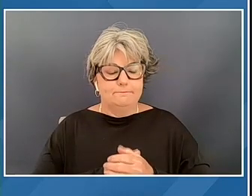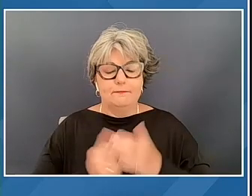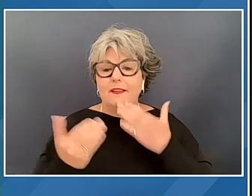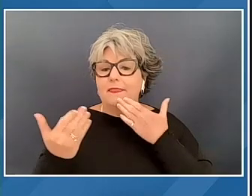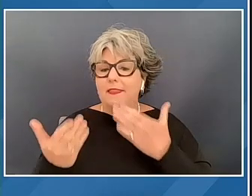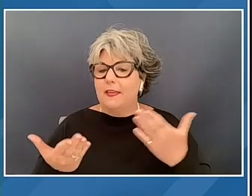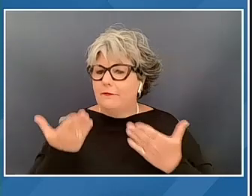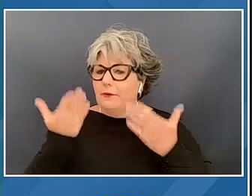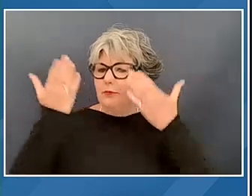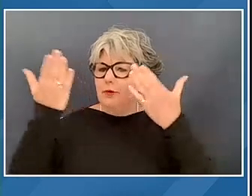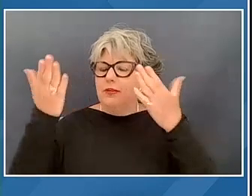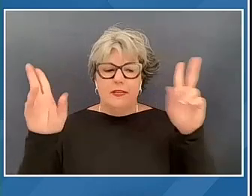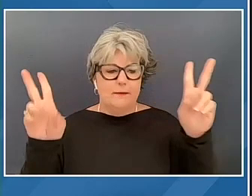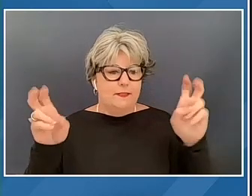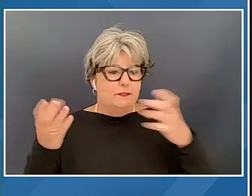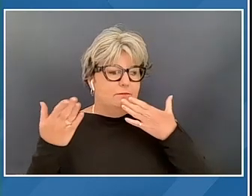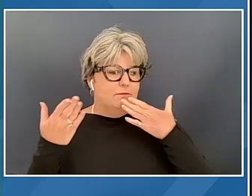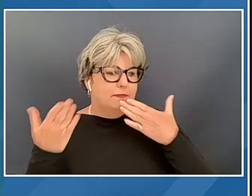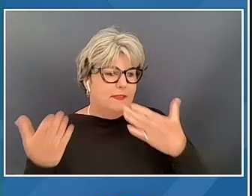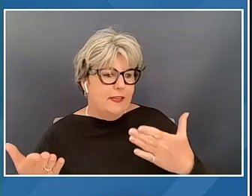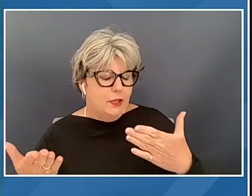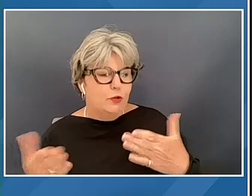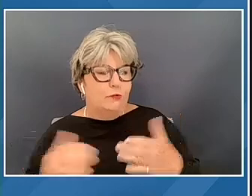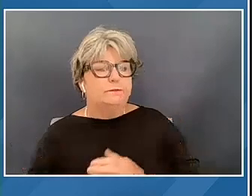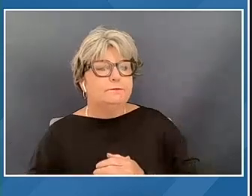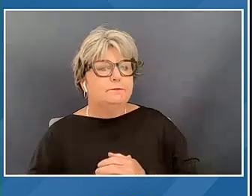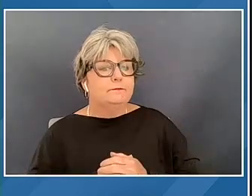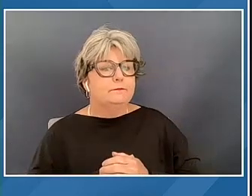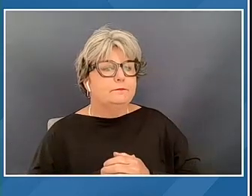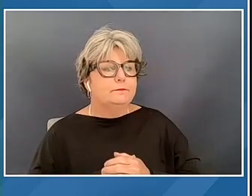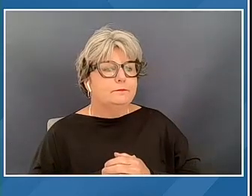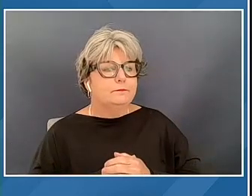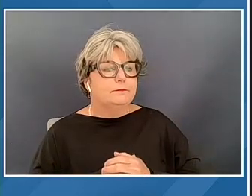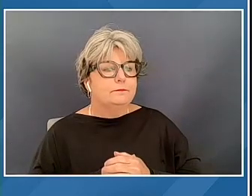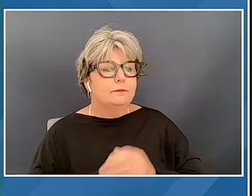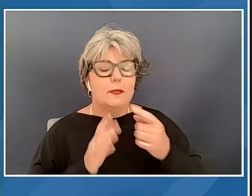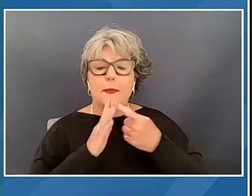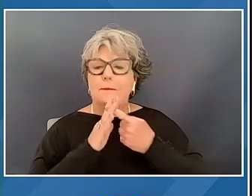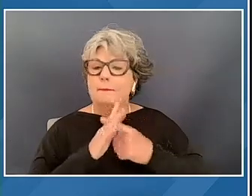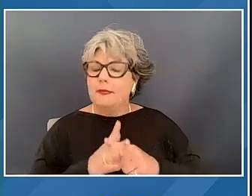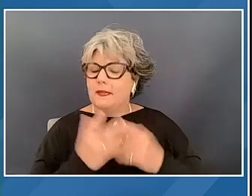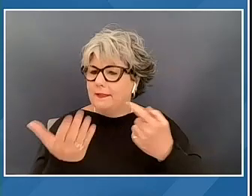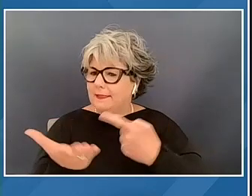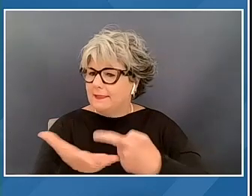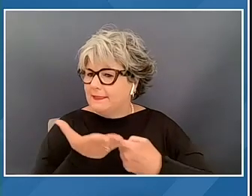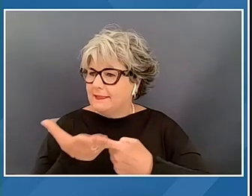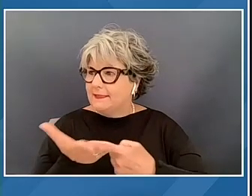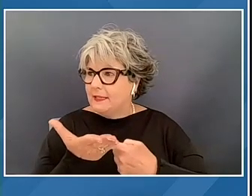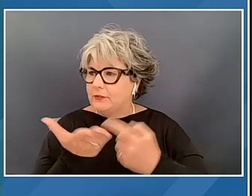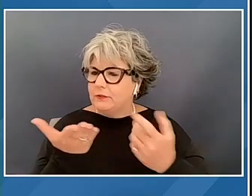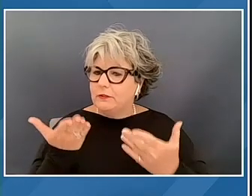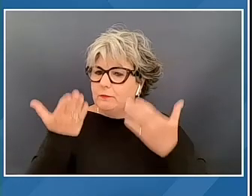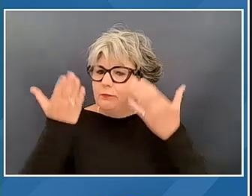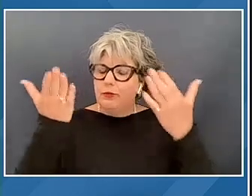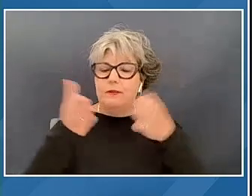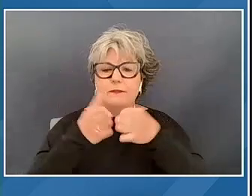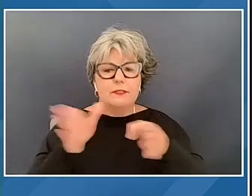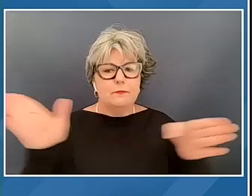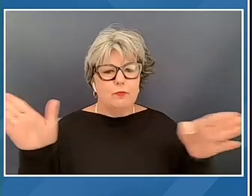the- in this question. As we jump into this discussion, I wanted to bring up a couple of broad principles that I think would be helpful for the